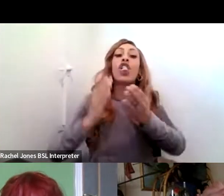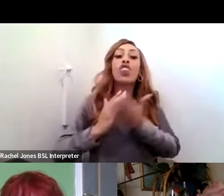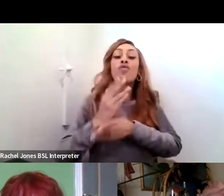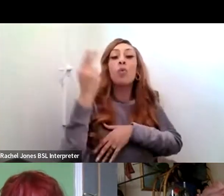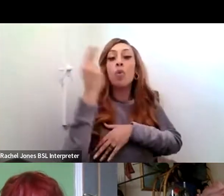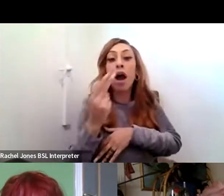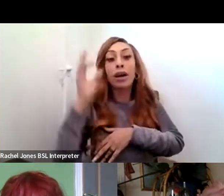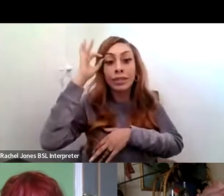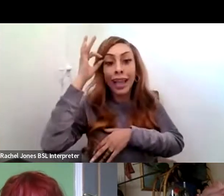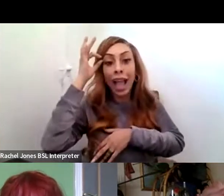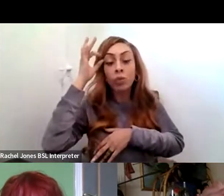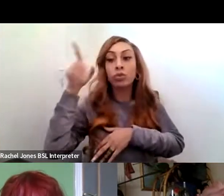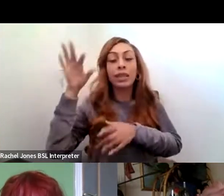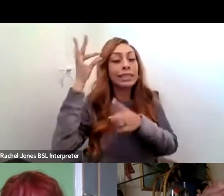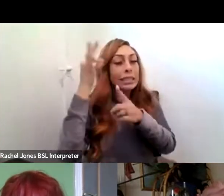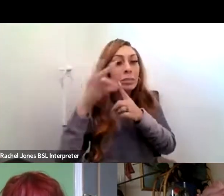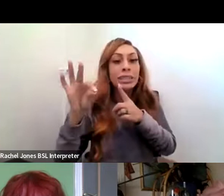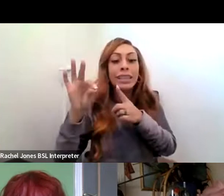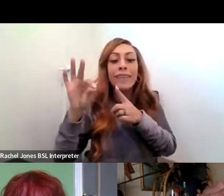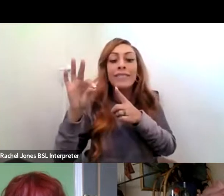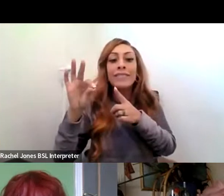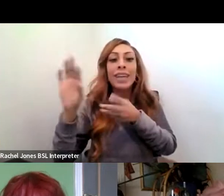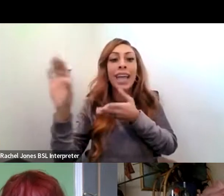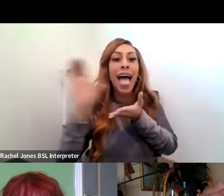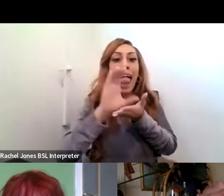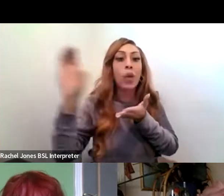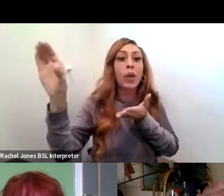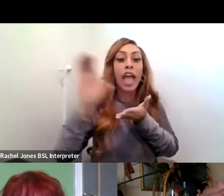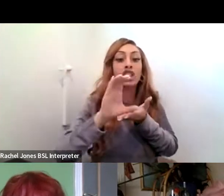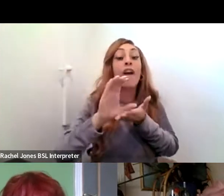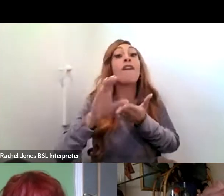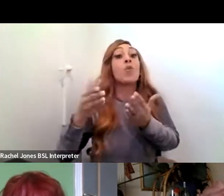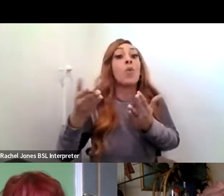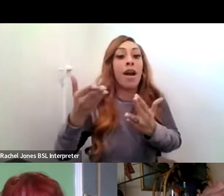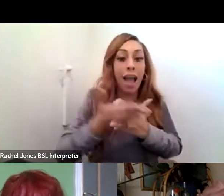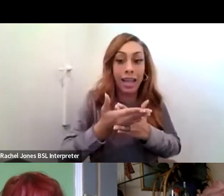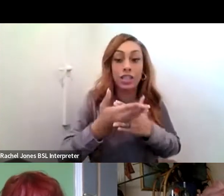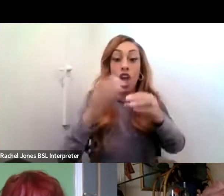and they have a specific allocation for access on top of the show costs.